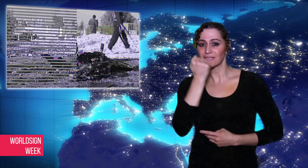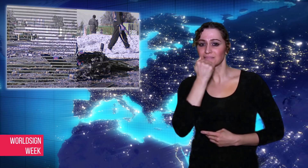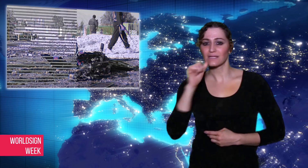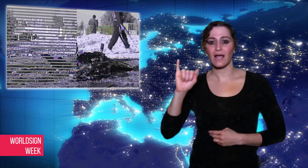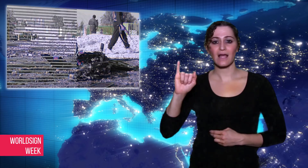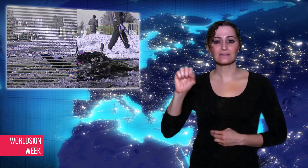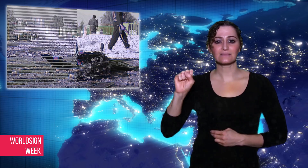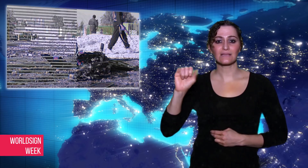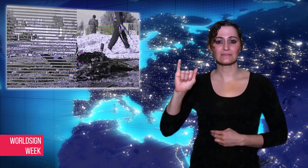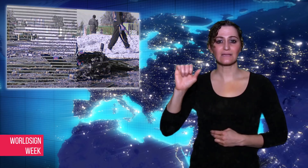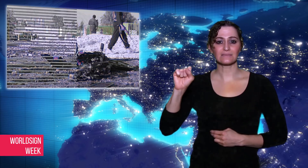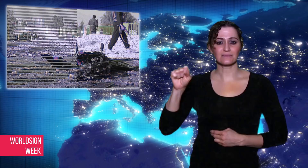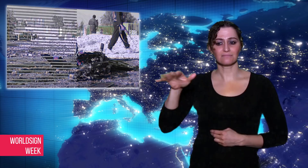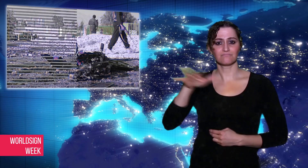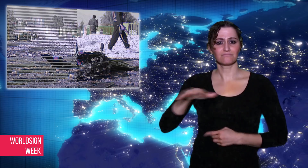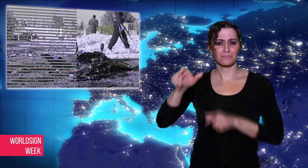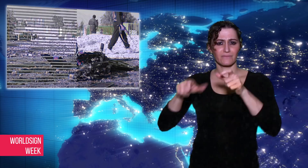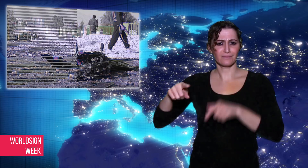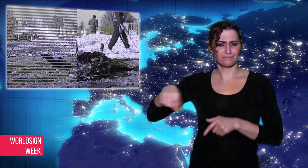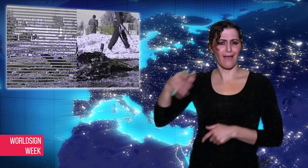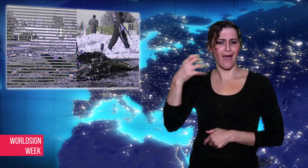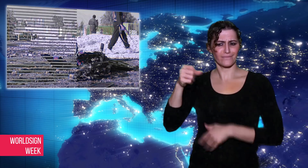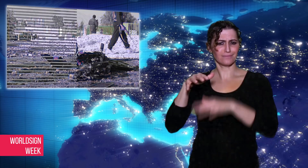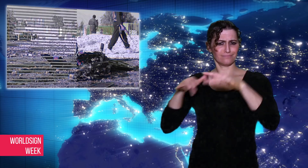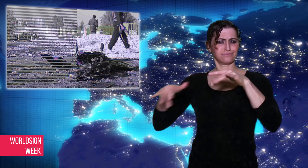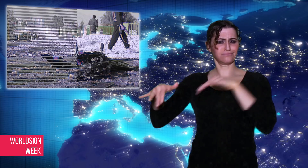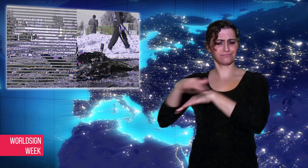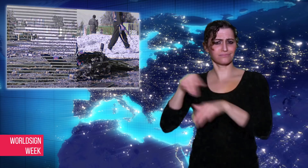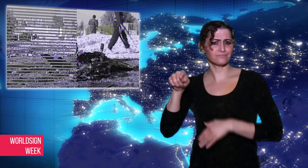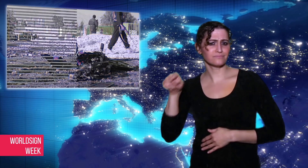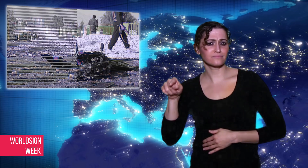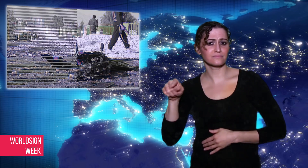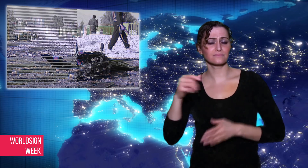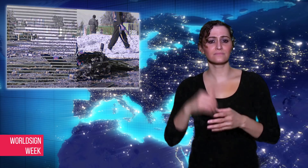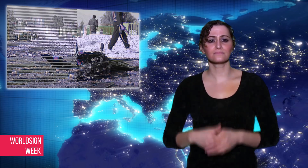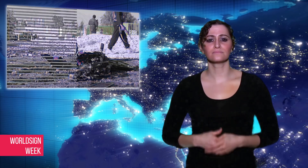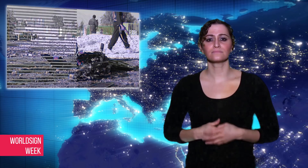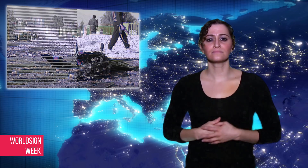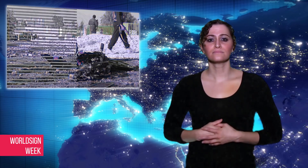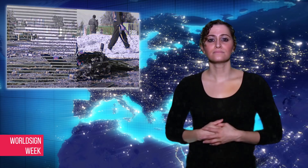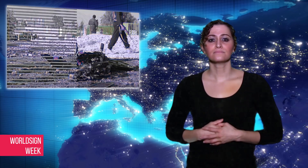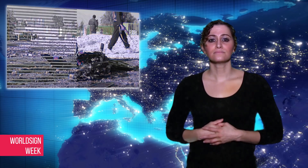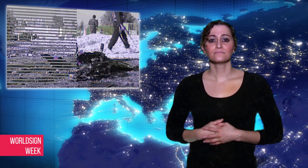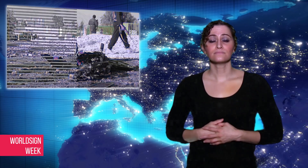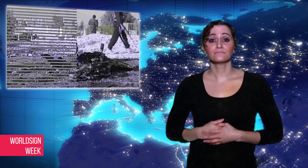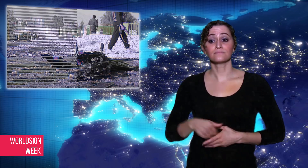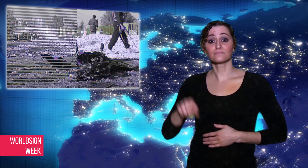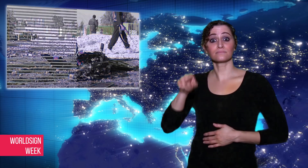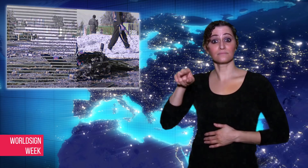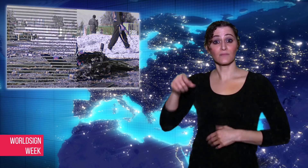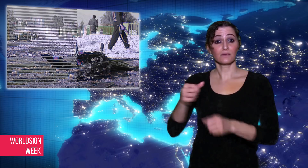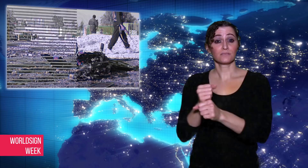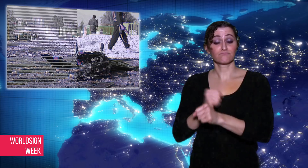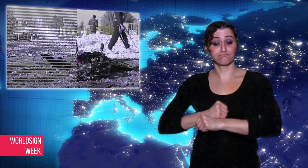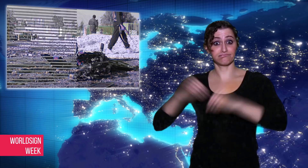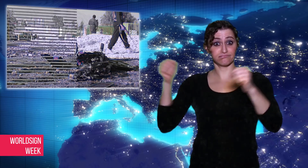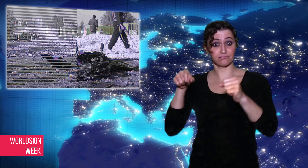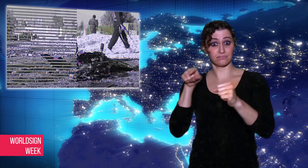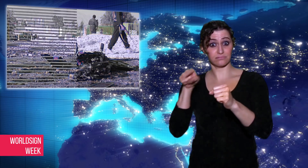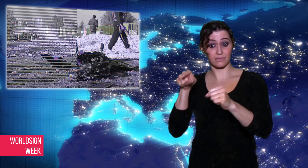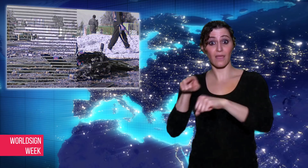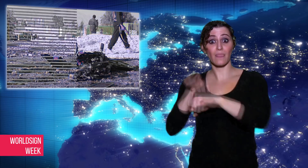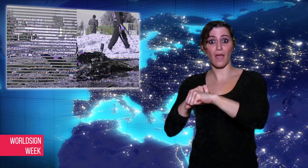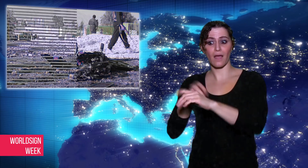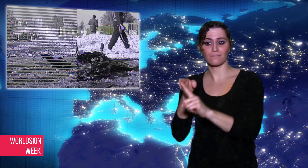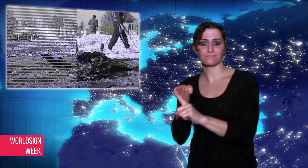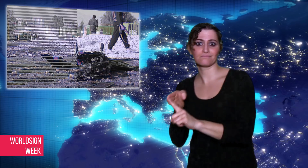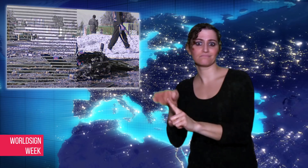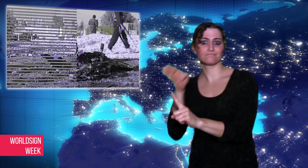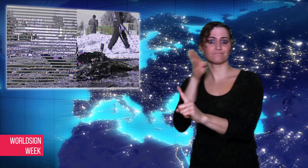earlier bombings, with the first one at